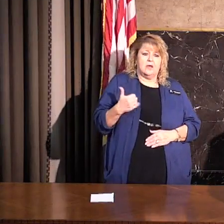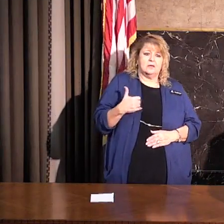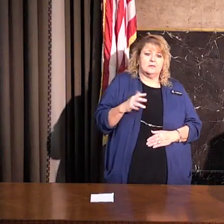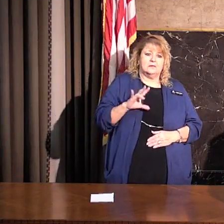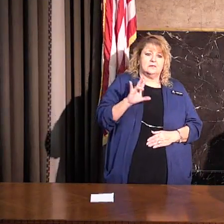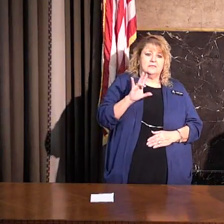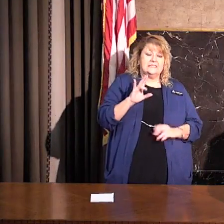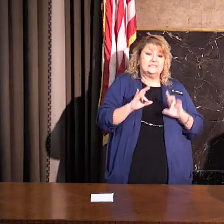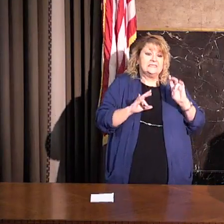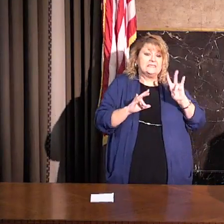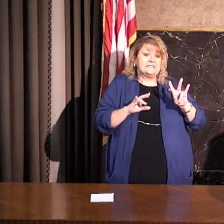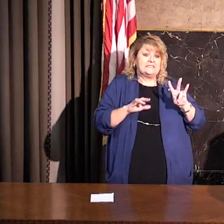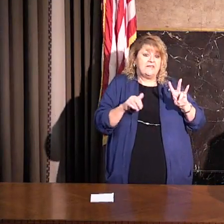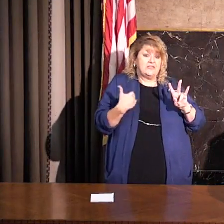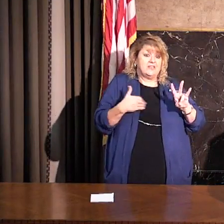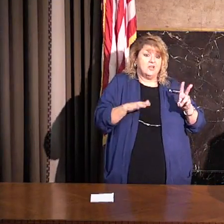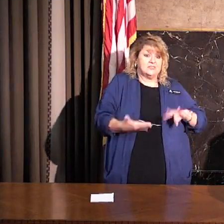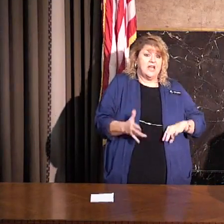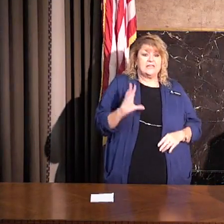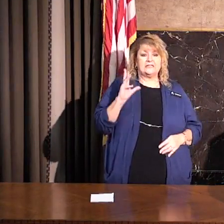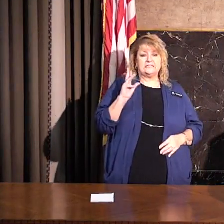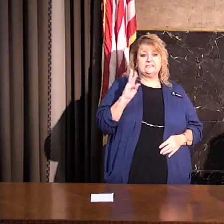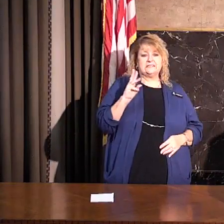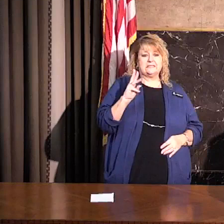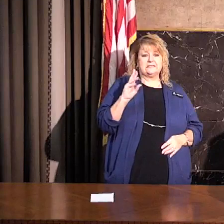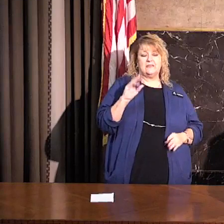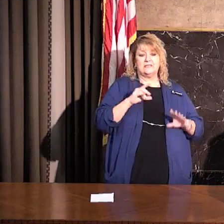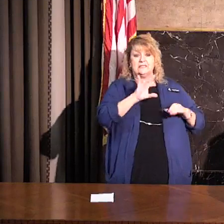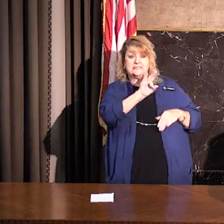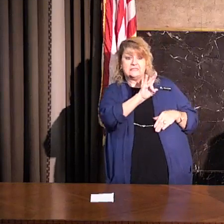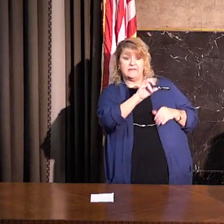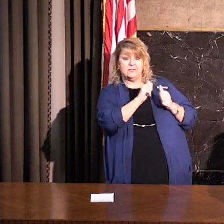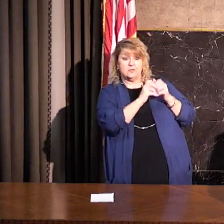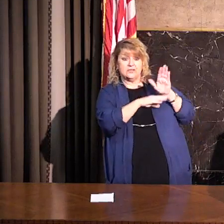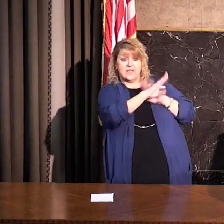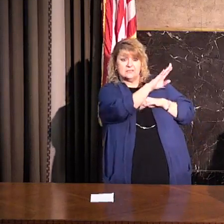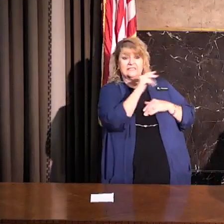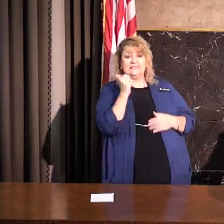surge. sixteen total throughout the pandemic.